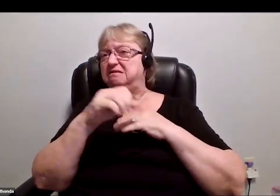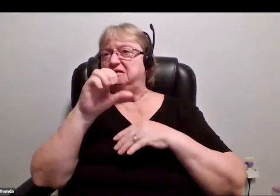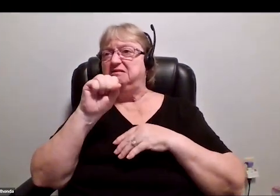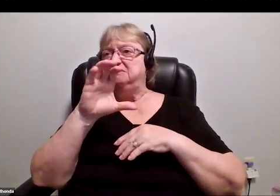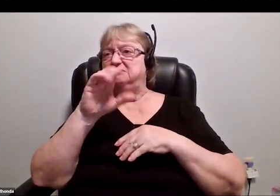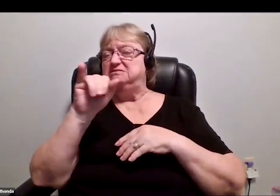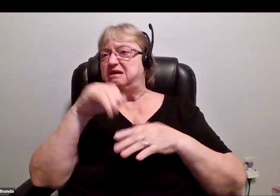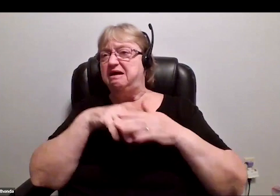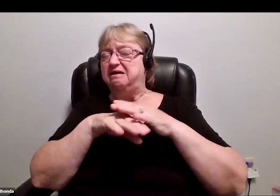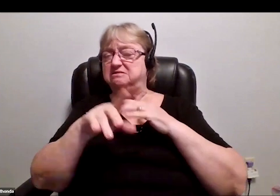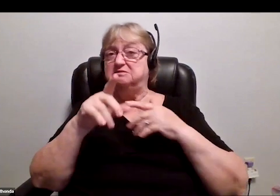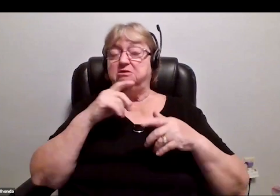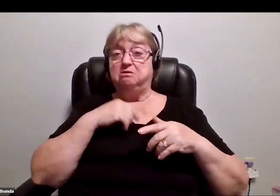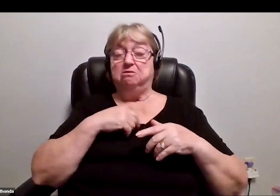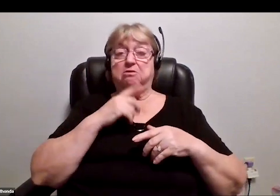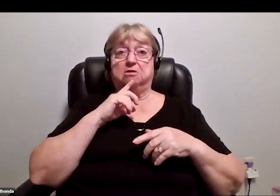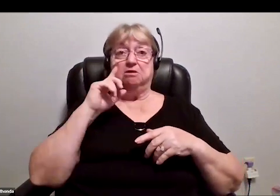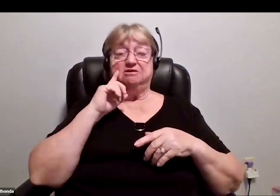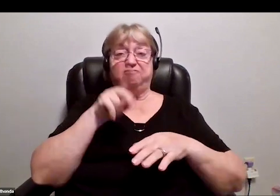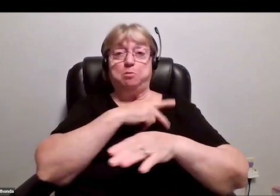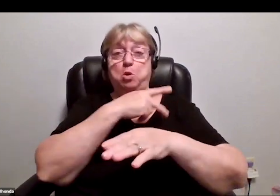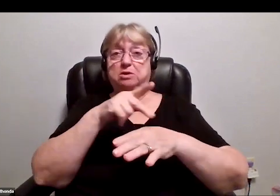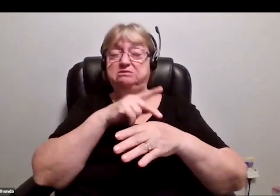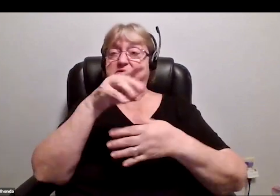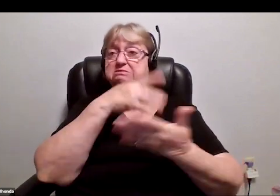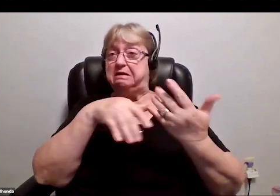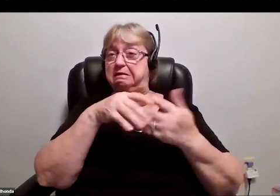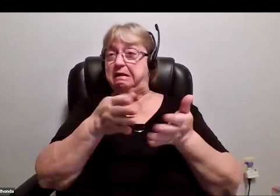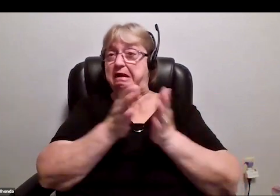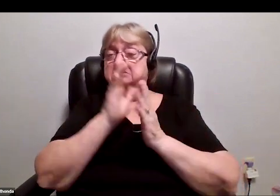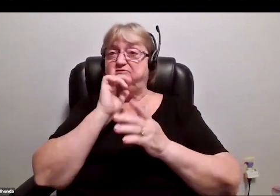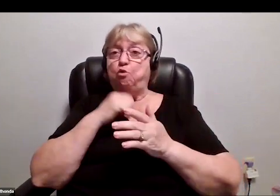that asked for artistic contributions,